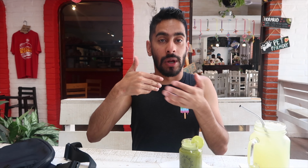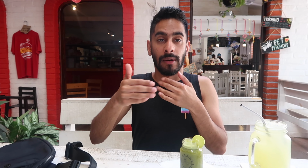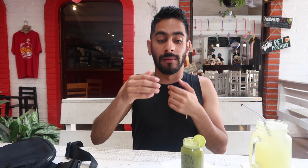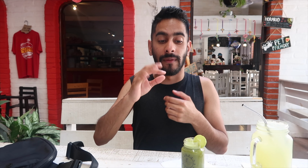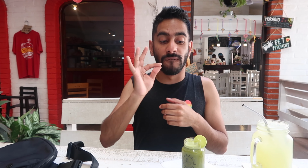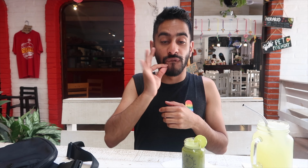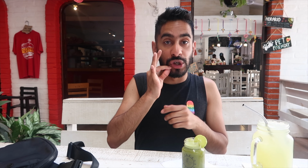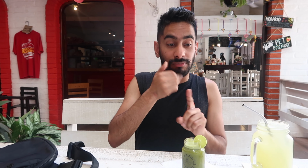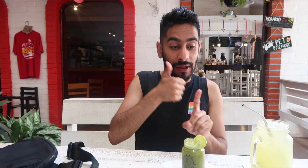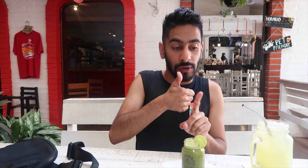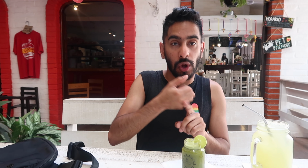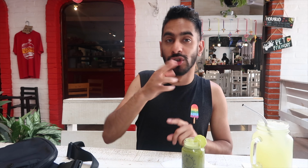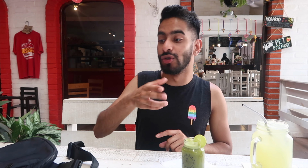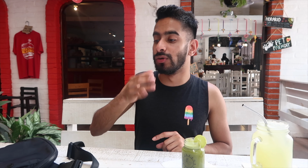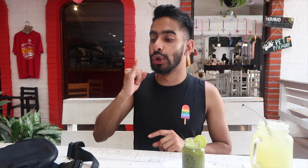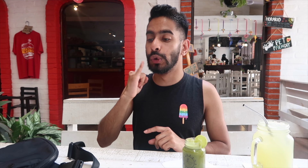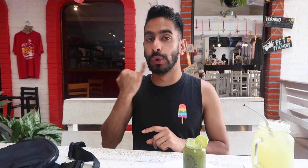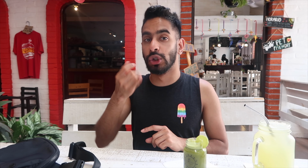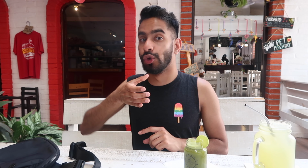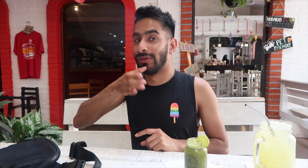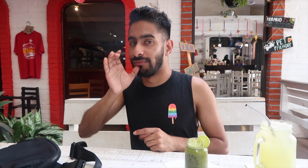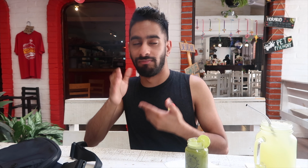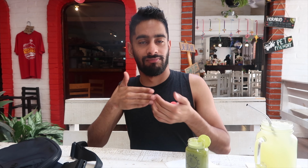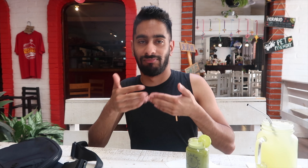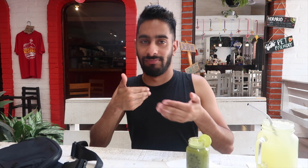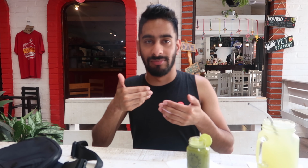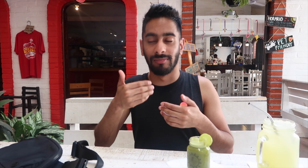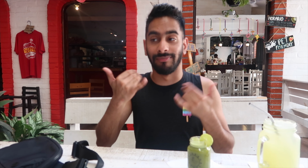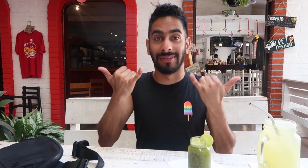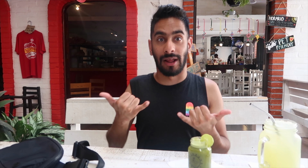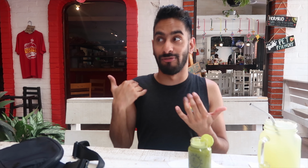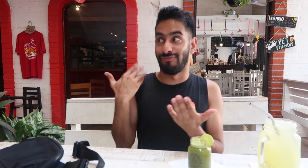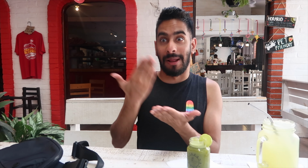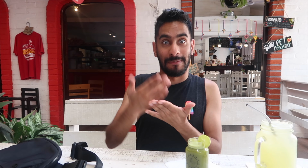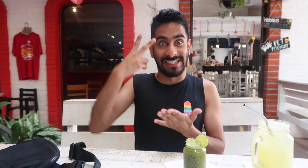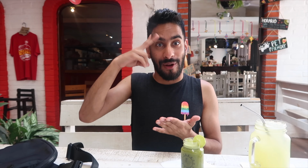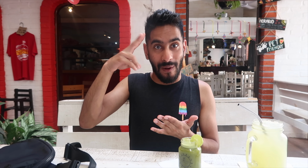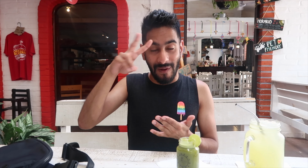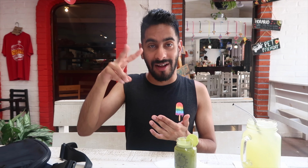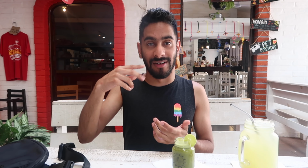I didn't matter if it was the fruit itself or drinking the juice. But, since we have arrived in Mexico a few days ago.